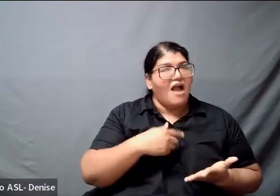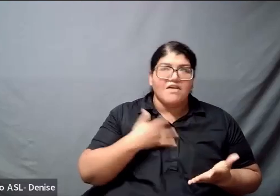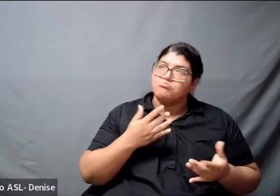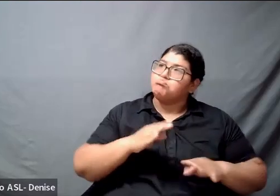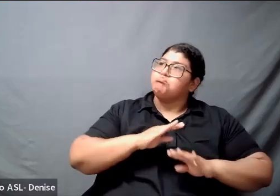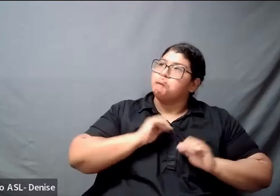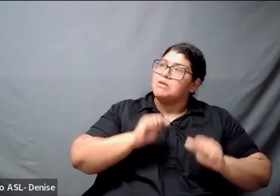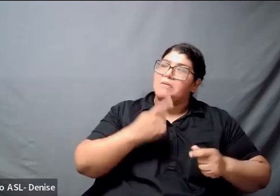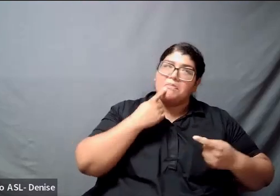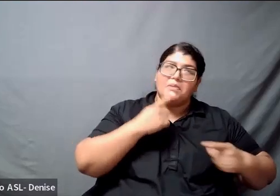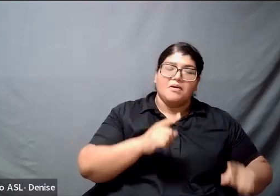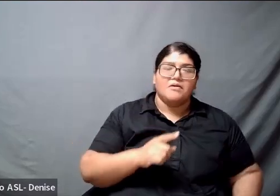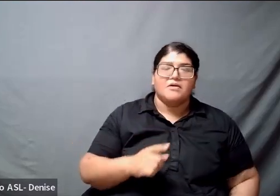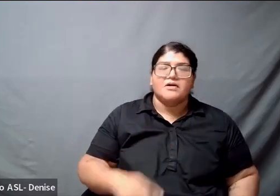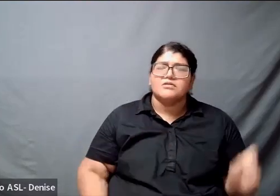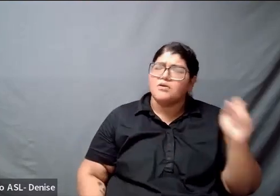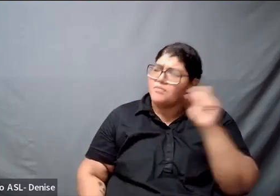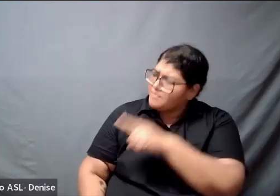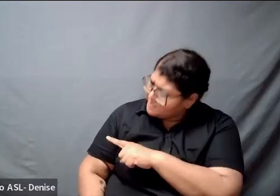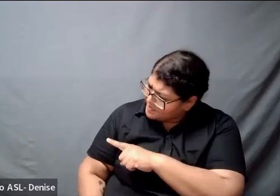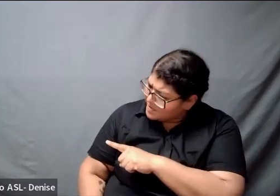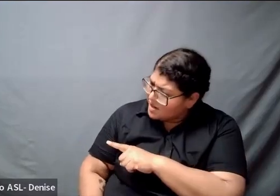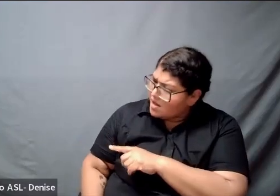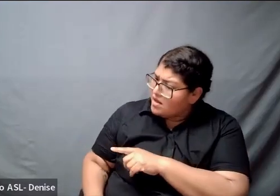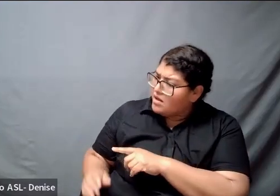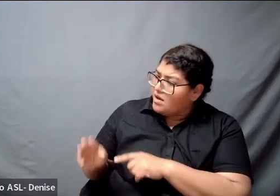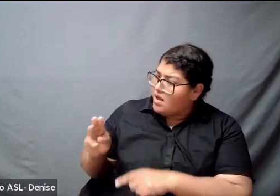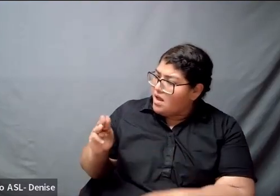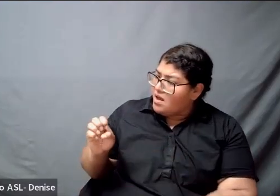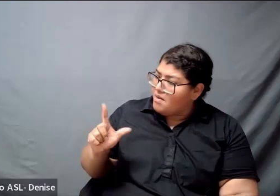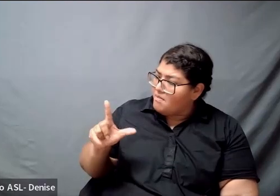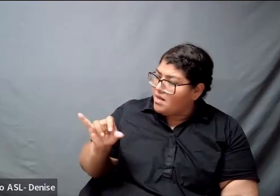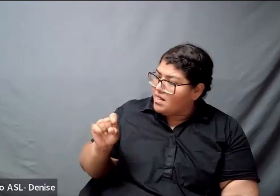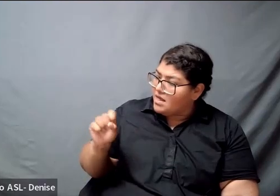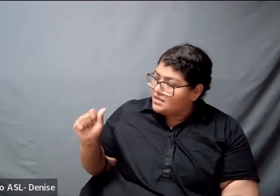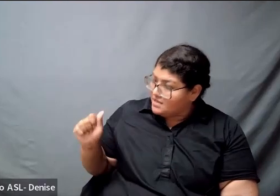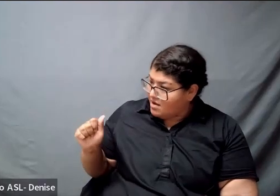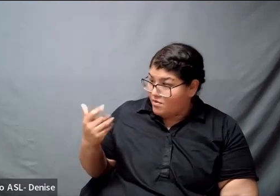How different is the Melissa we know from the Melissa that you first wrote?